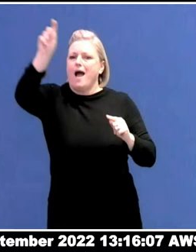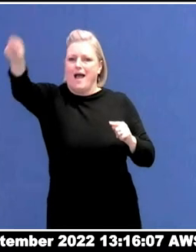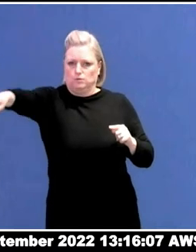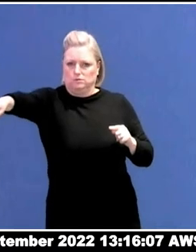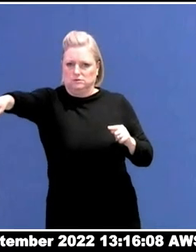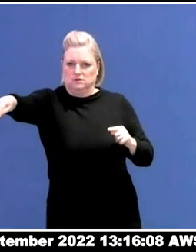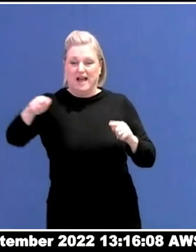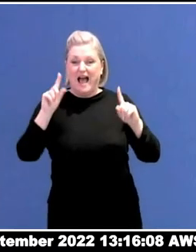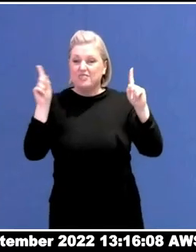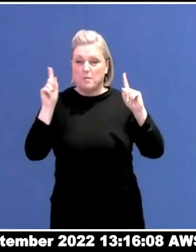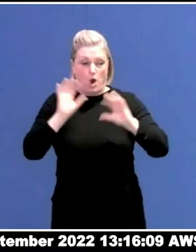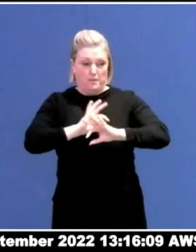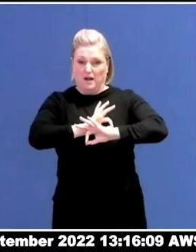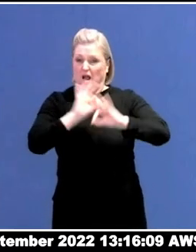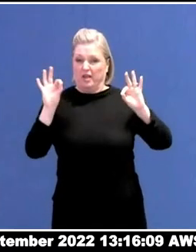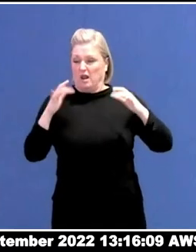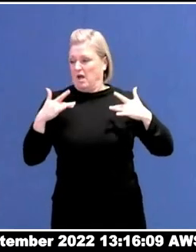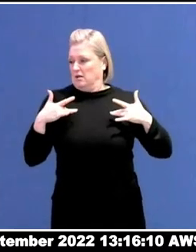And the centre should be transparent.